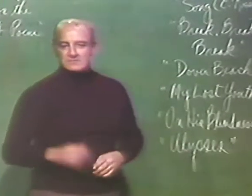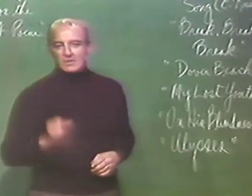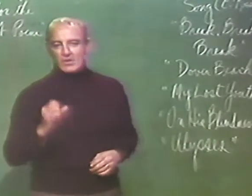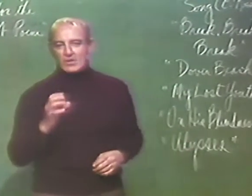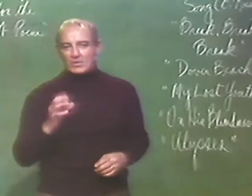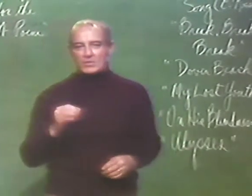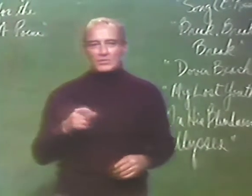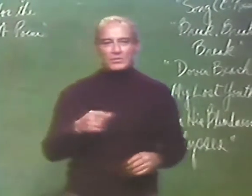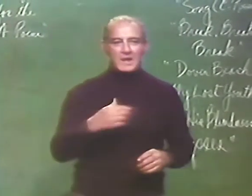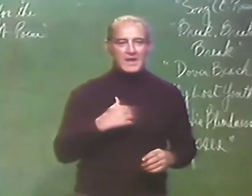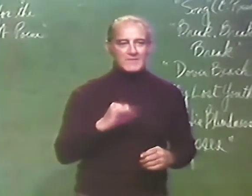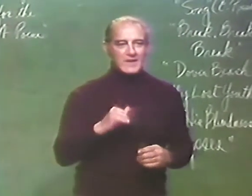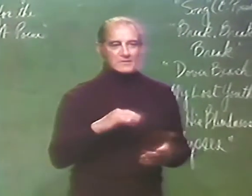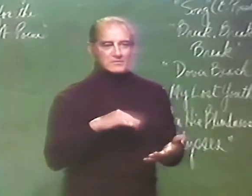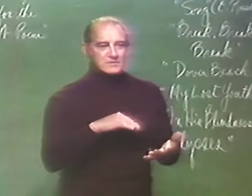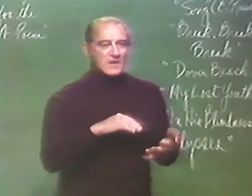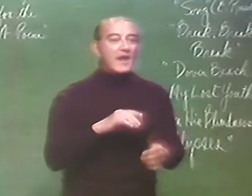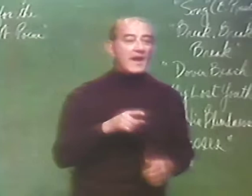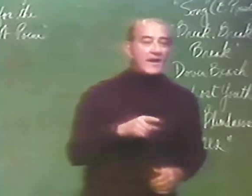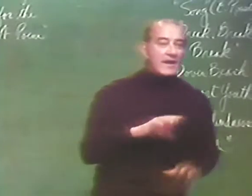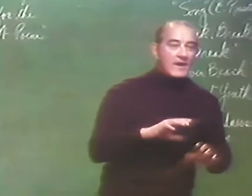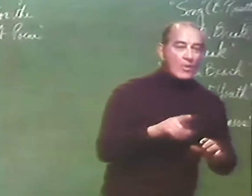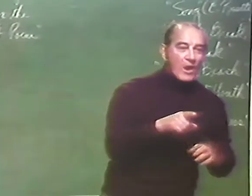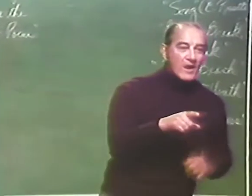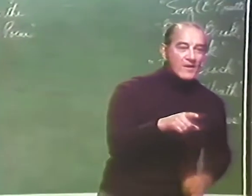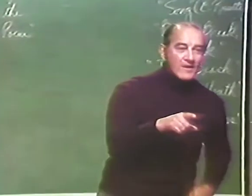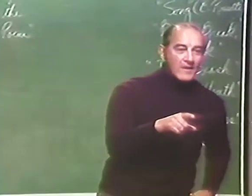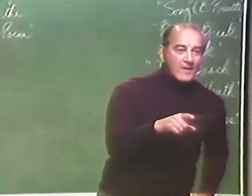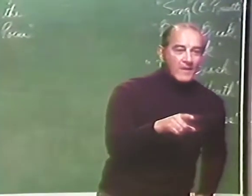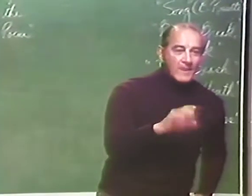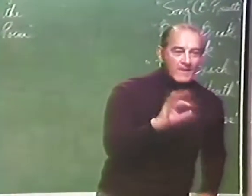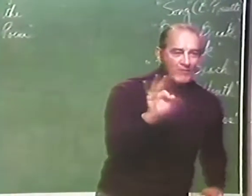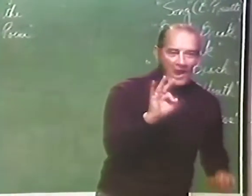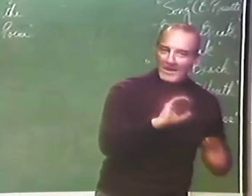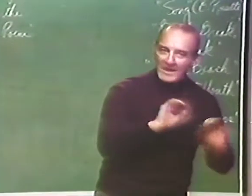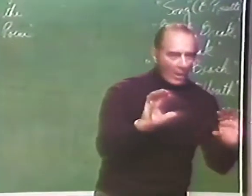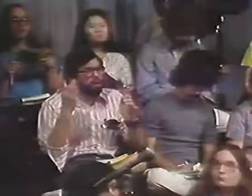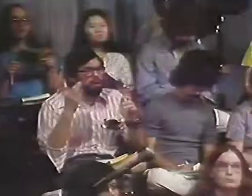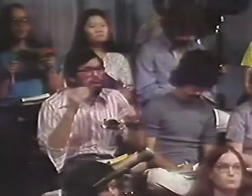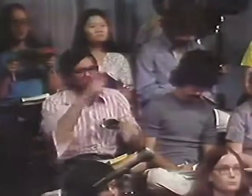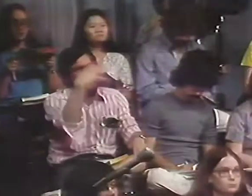SO YOU HAVE THAT TO STUDY. WHAT? FRIDAY, NO CLASS.